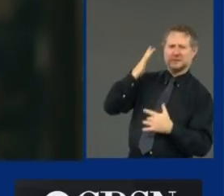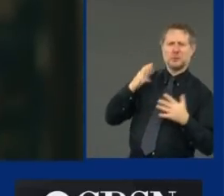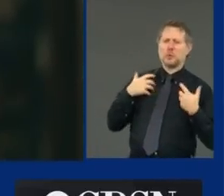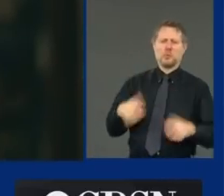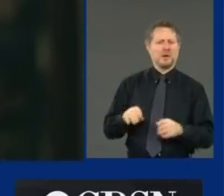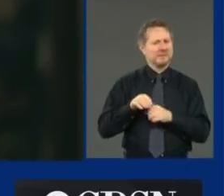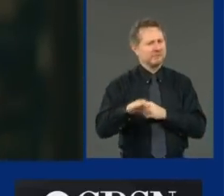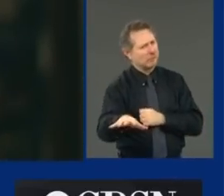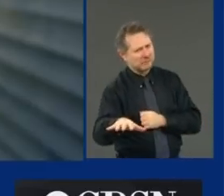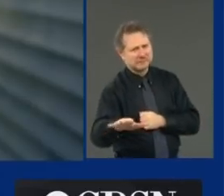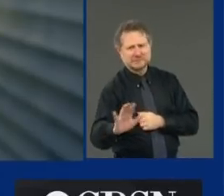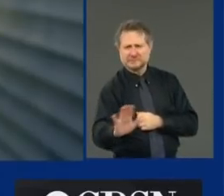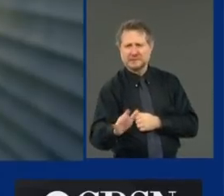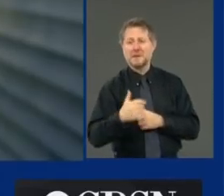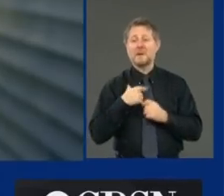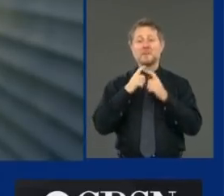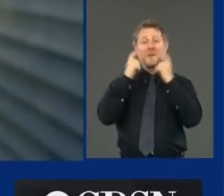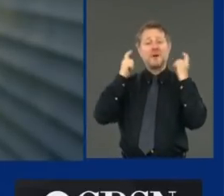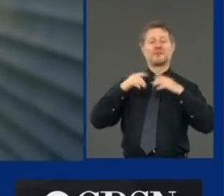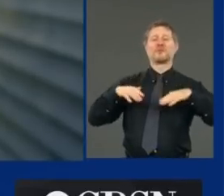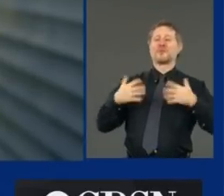BUT THE LAWS OF NATURE. HOPE FOR IMMUNITY IN OUR COMMUNITY.